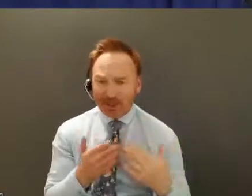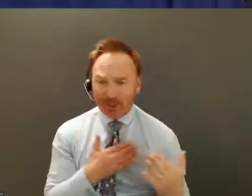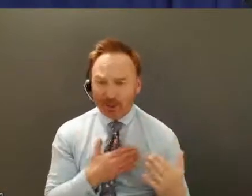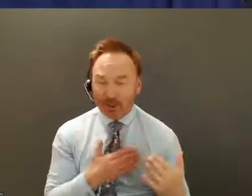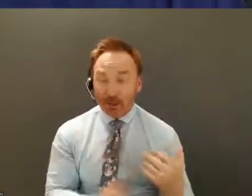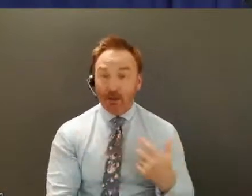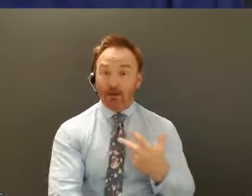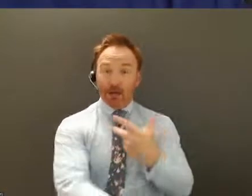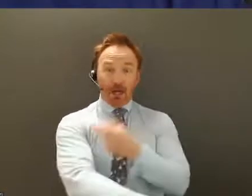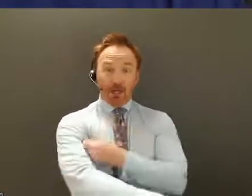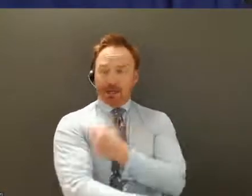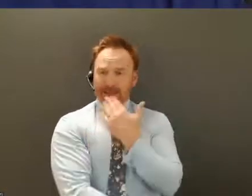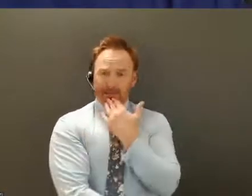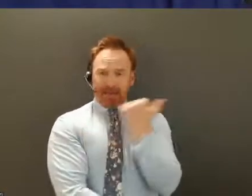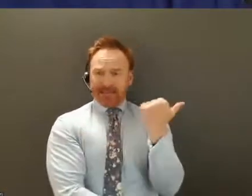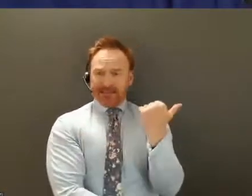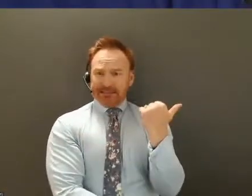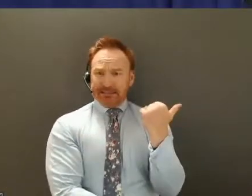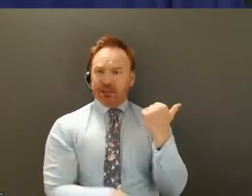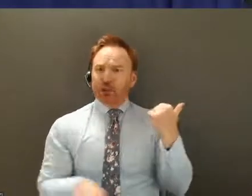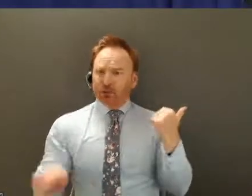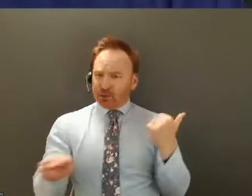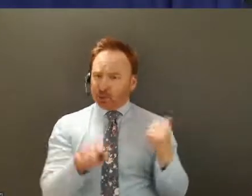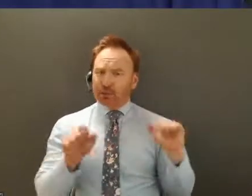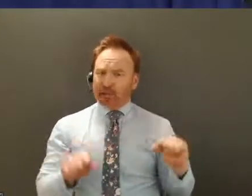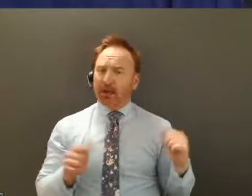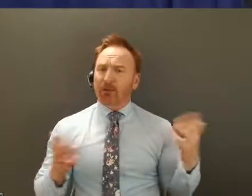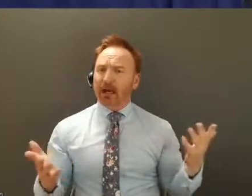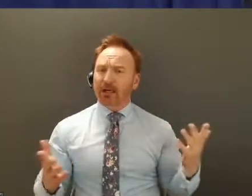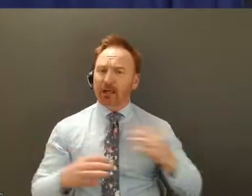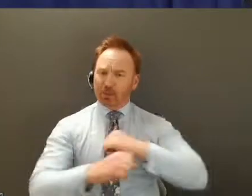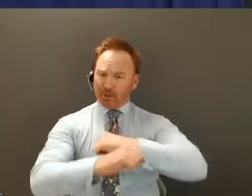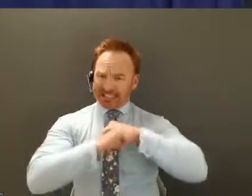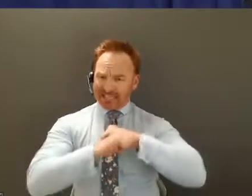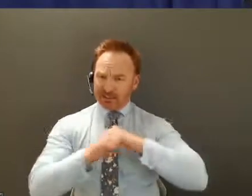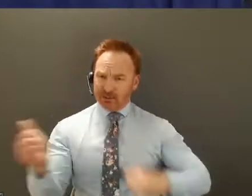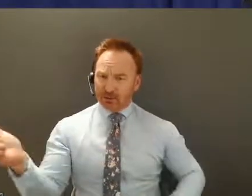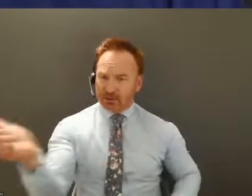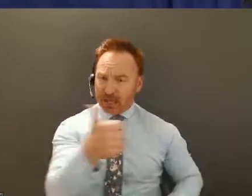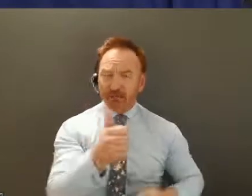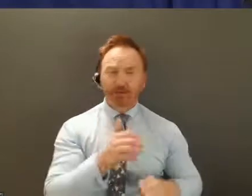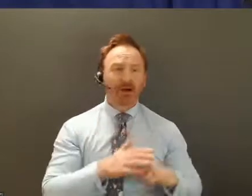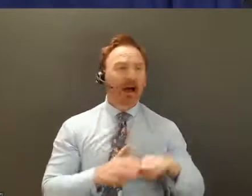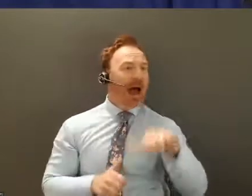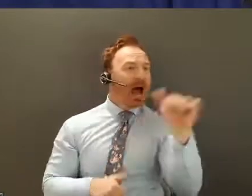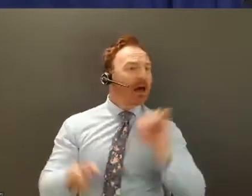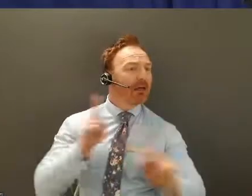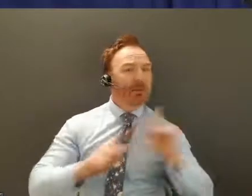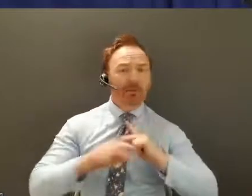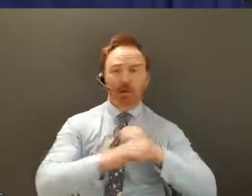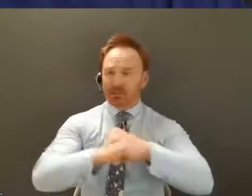These kinds of events are so important to our quality of life. Getting out and connecting is